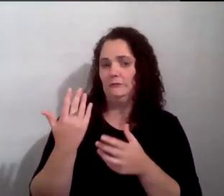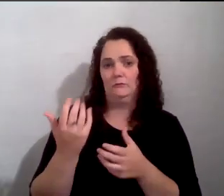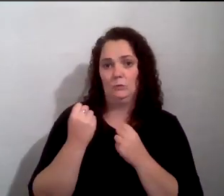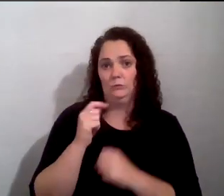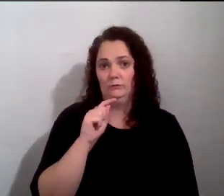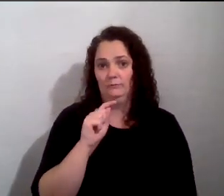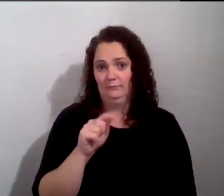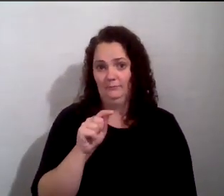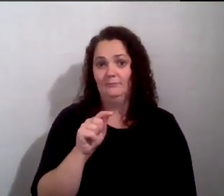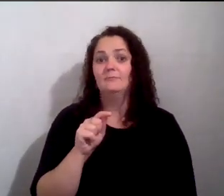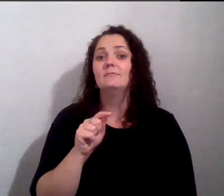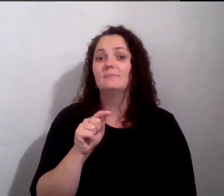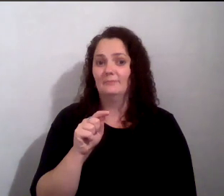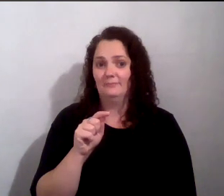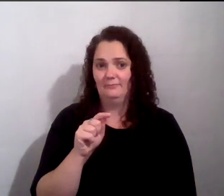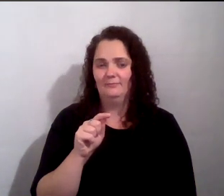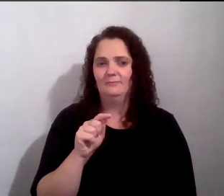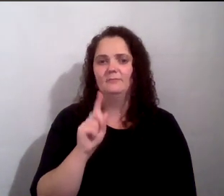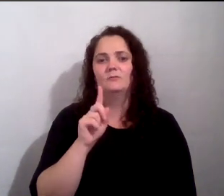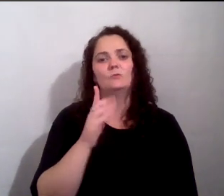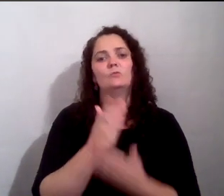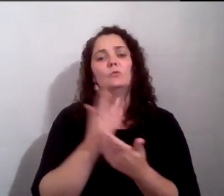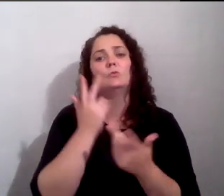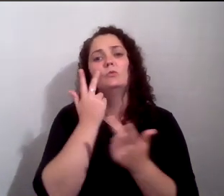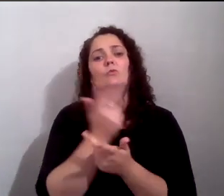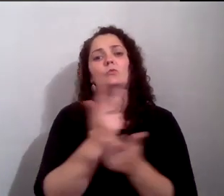Gethsemane the night before his crucifixion,